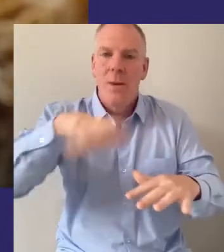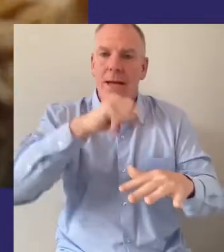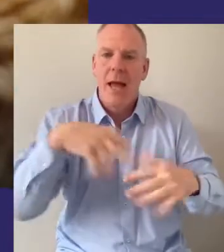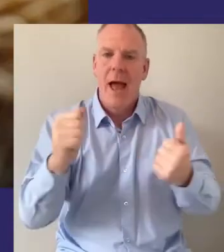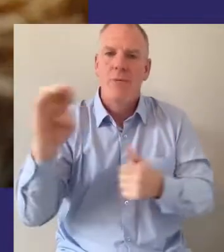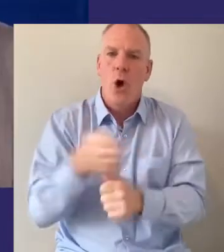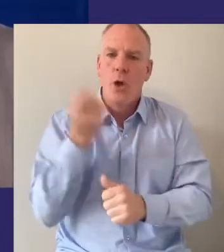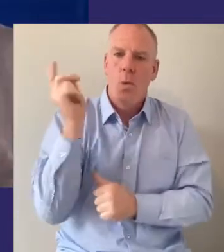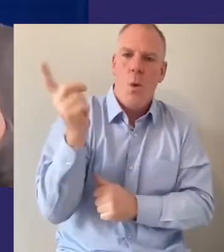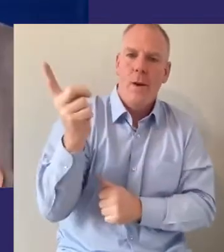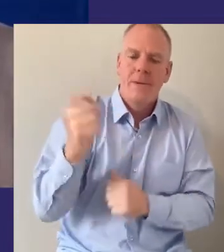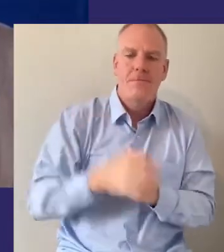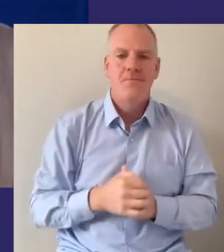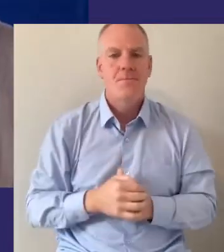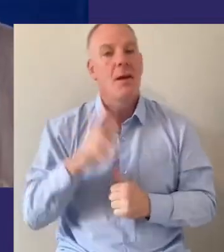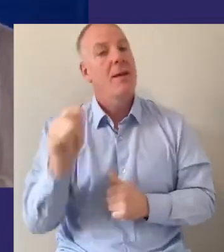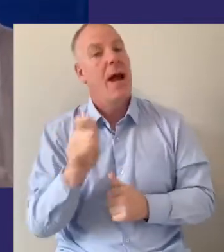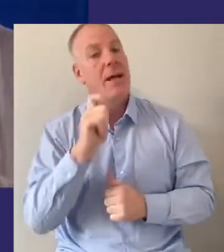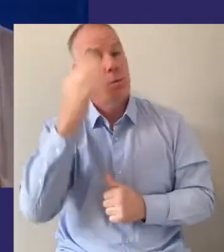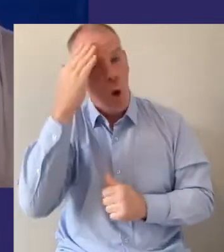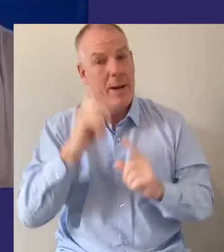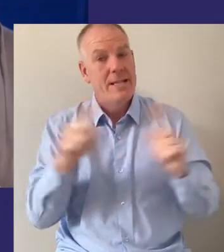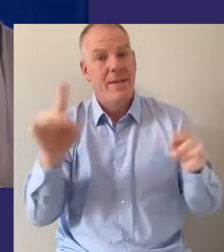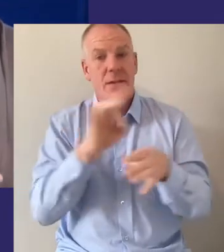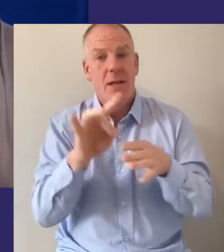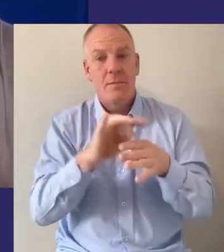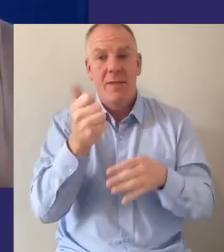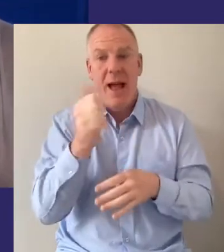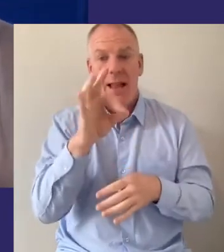warning methods. And we can actually tell the different types of algae out at sea based